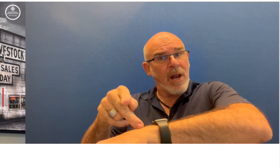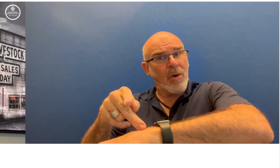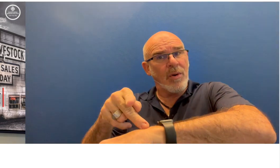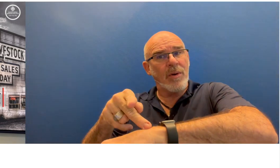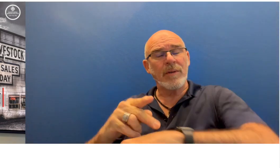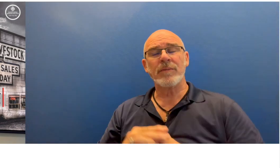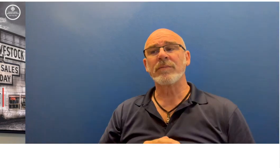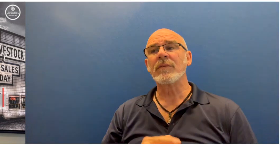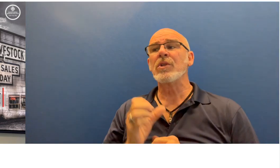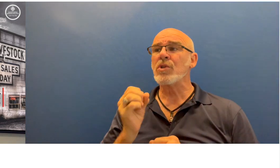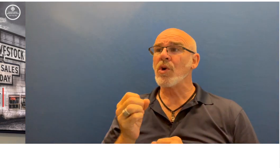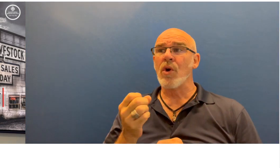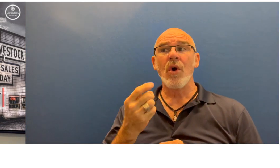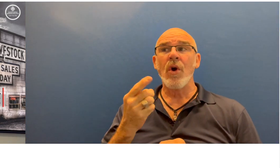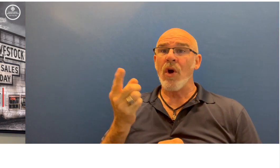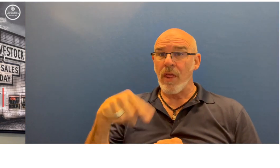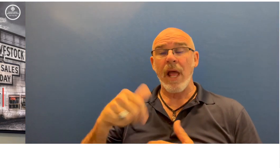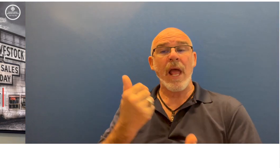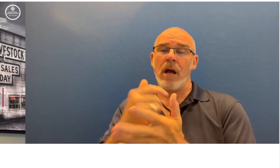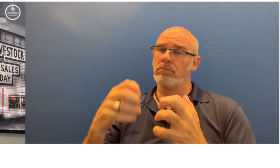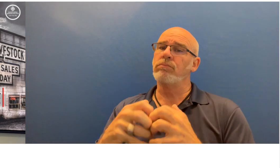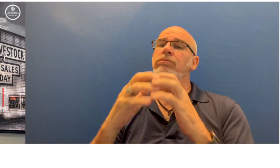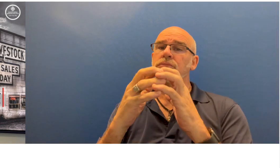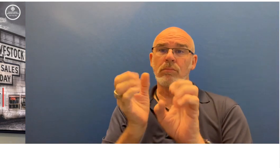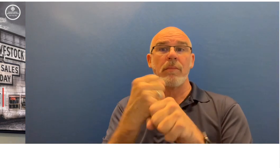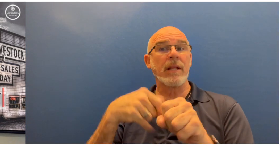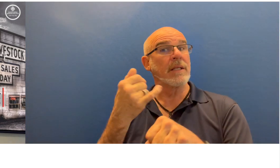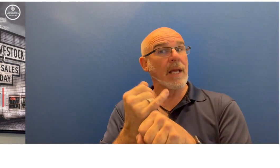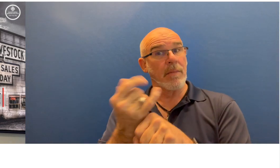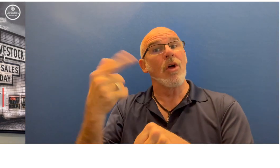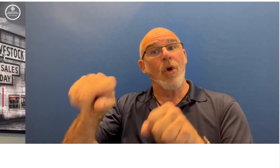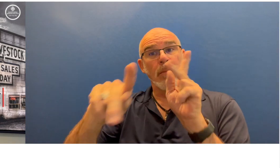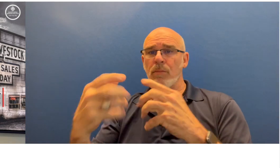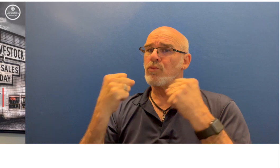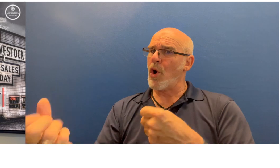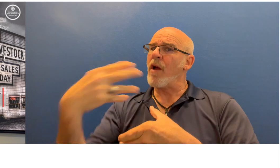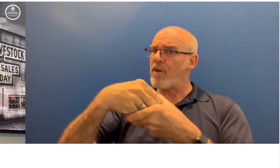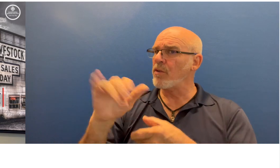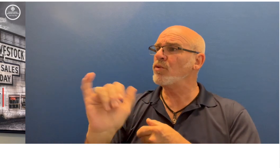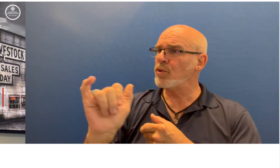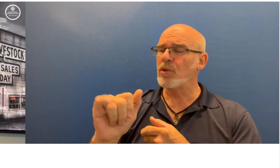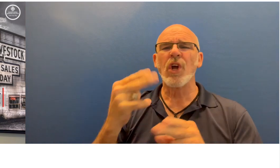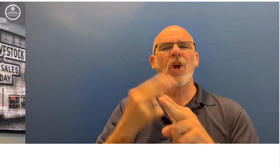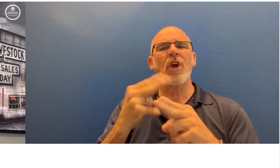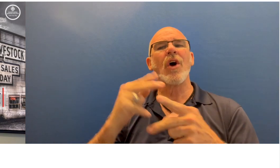And so they helped create this campus. And those folks are actually still really involved. We call them the friends of Petaluma campus.